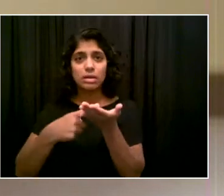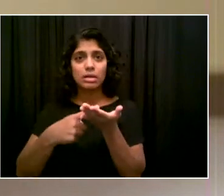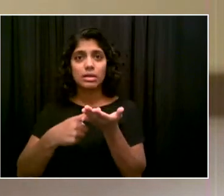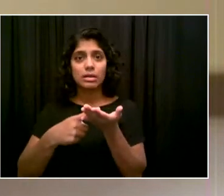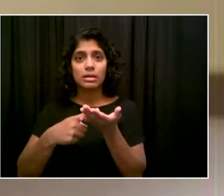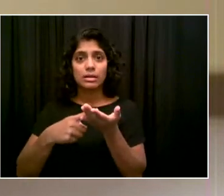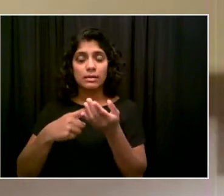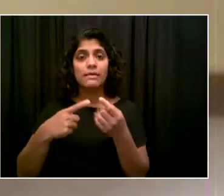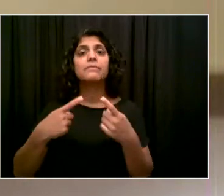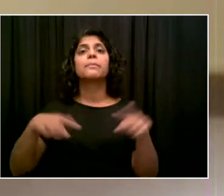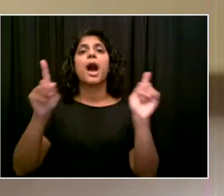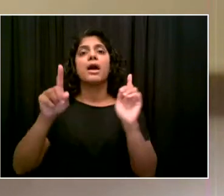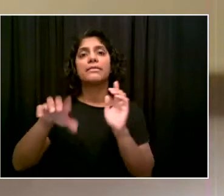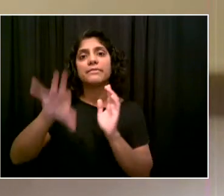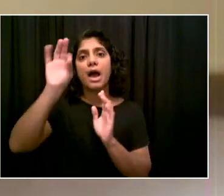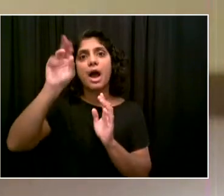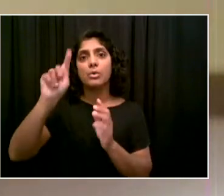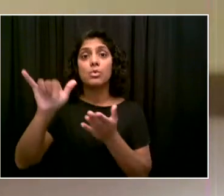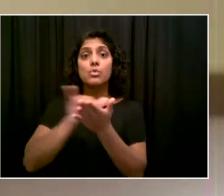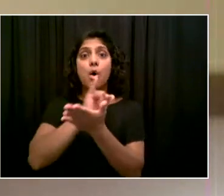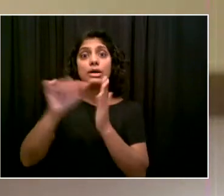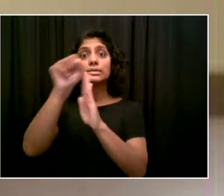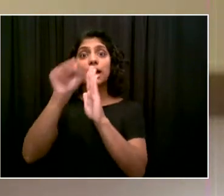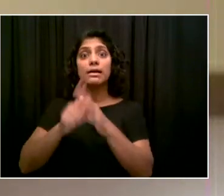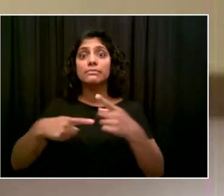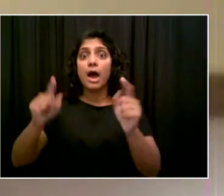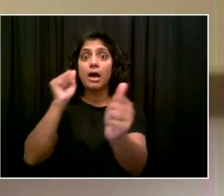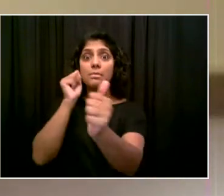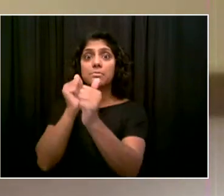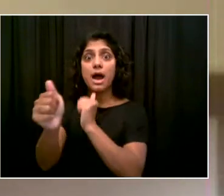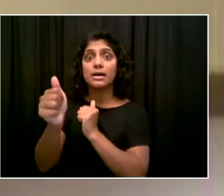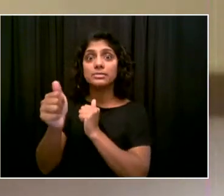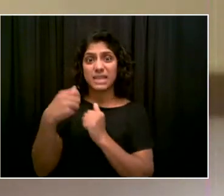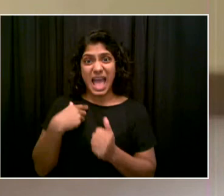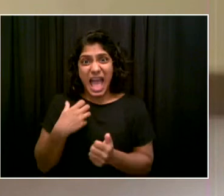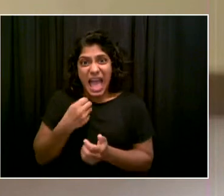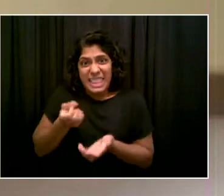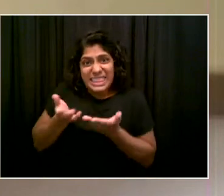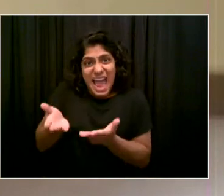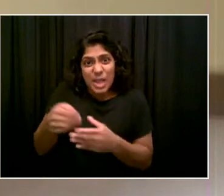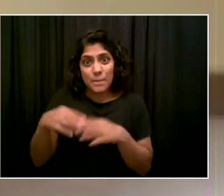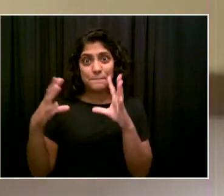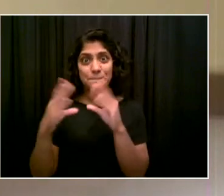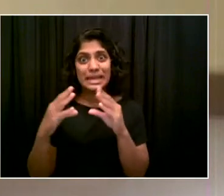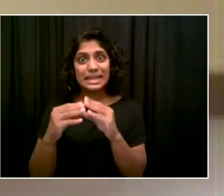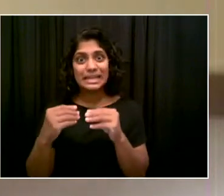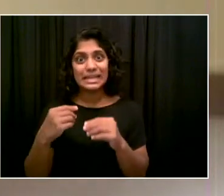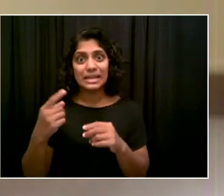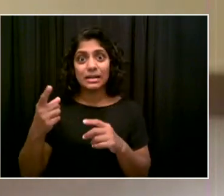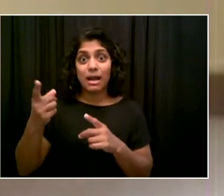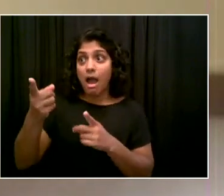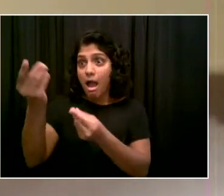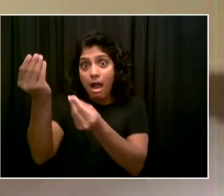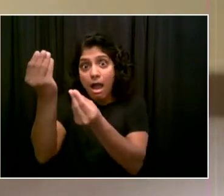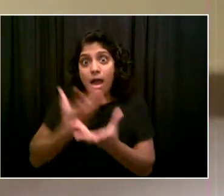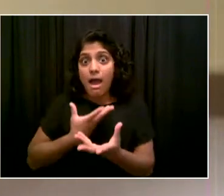CITY HALL WE GOT WORD THAT LEGISLATION HAD PASSED THE NEW YORK STATE TO CELEBRATE.